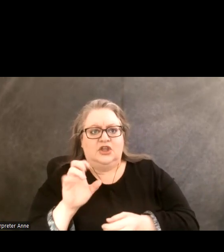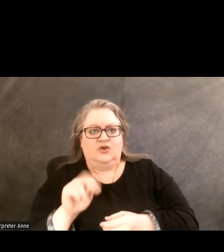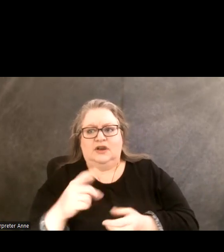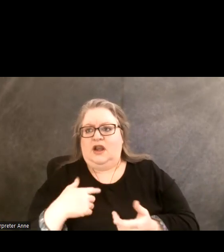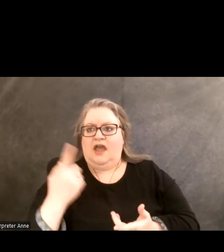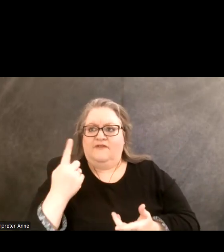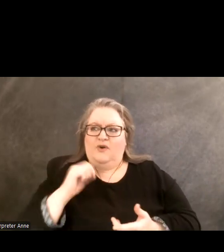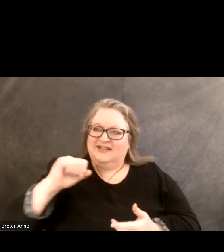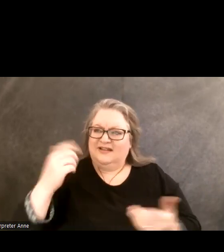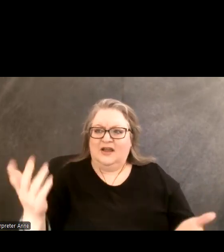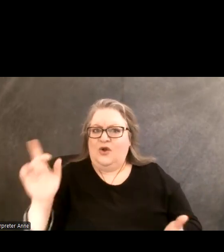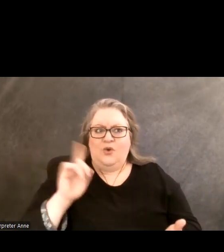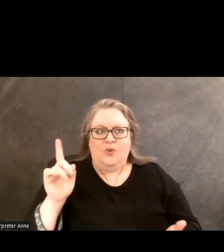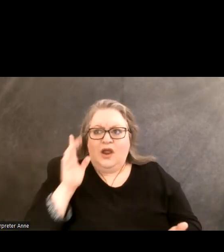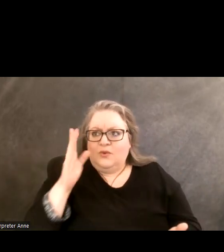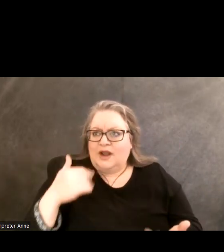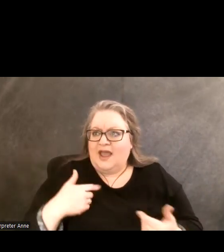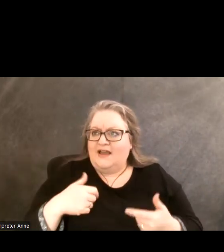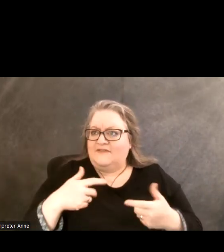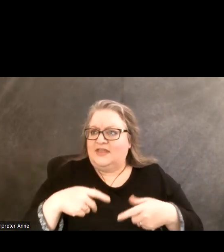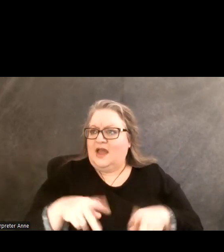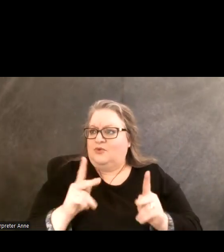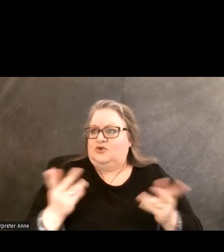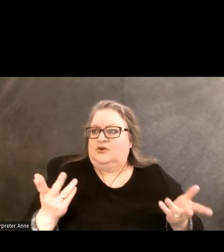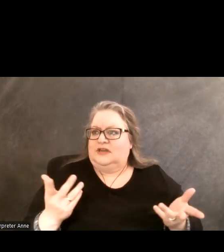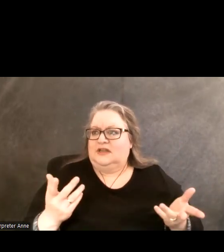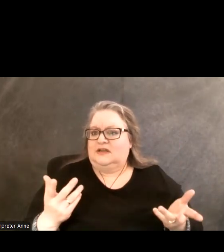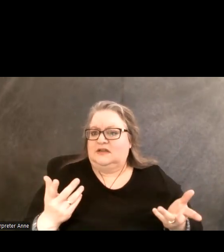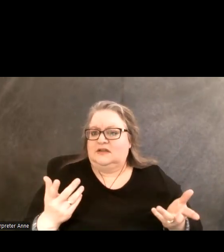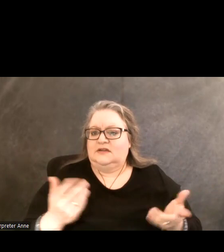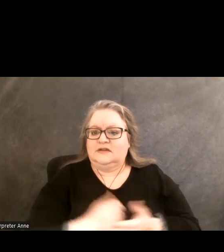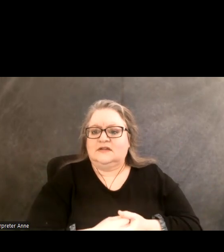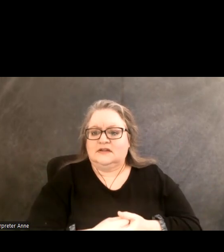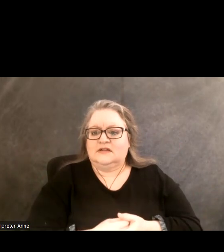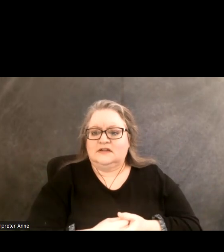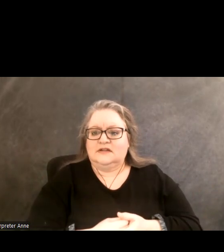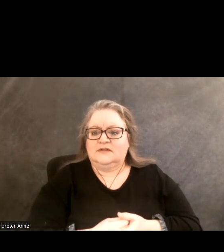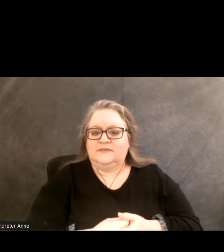with: Where would I have had the opportunity? Not just as a